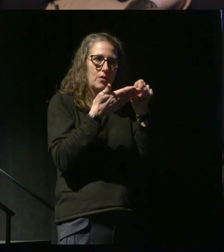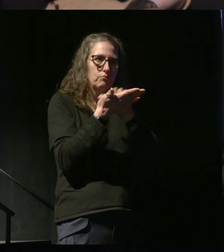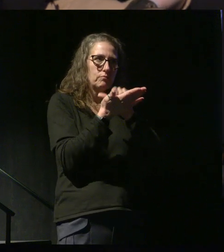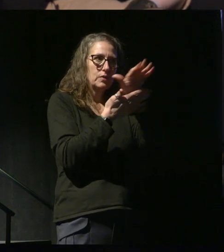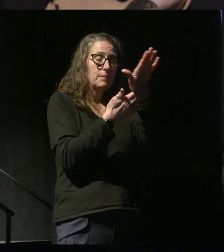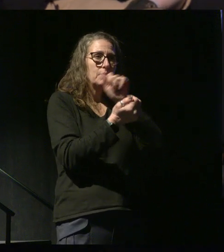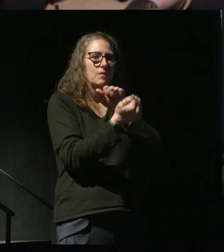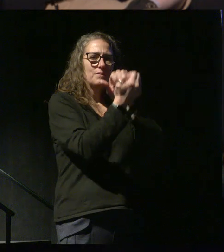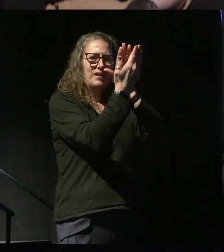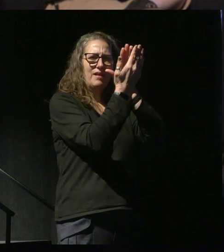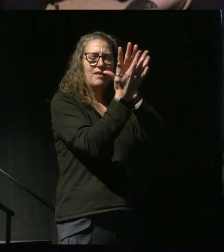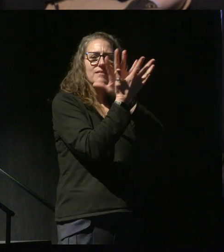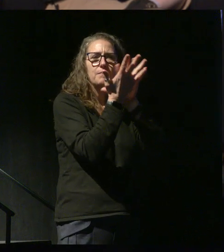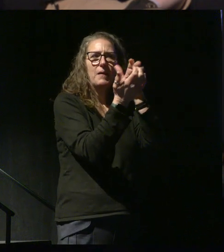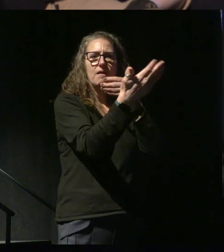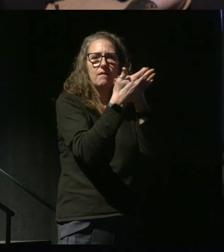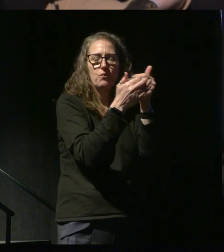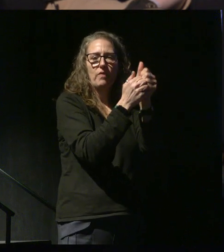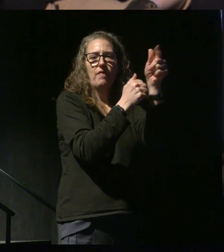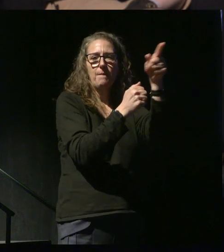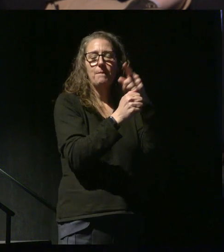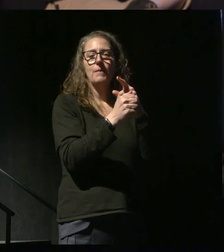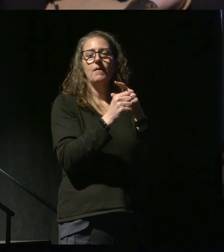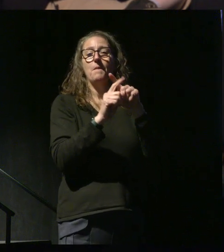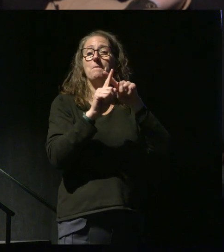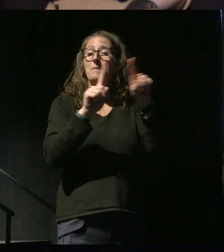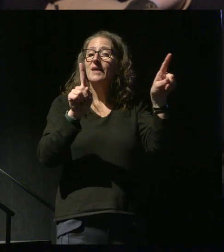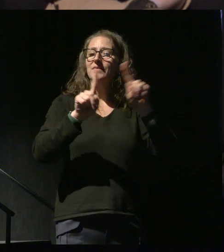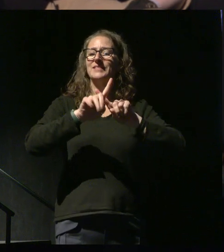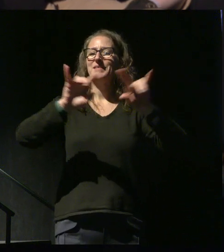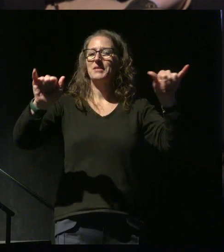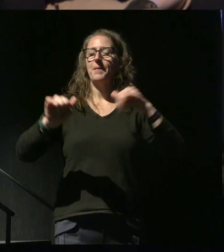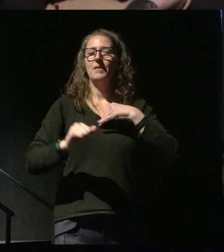while at the same time not situating the reader